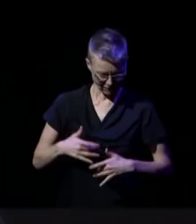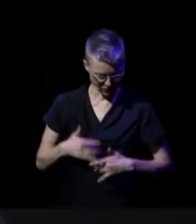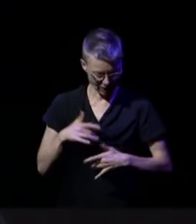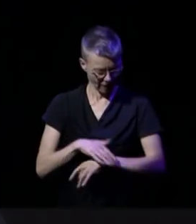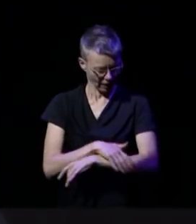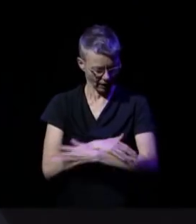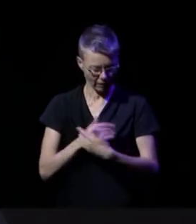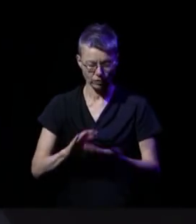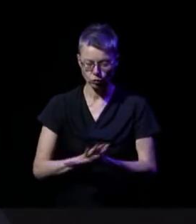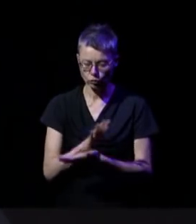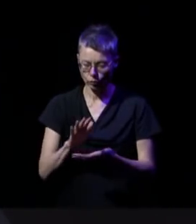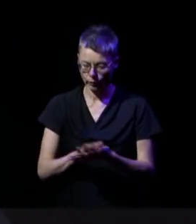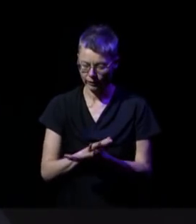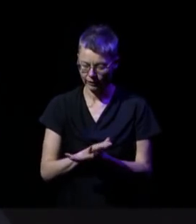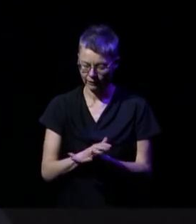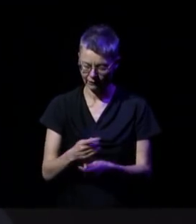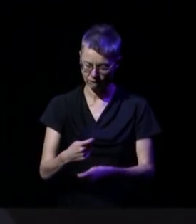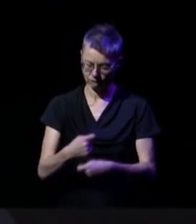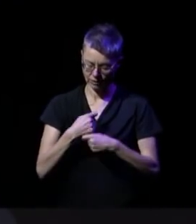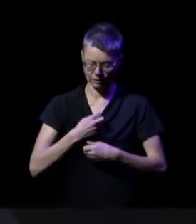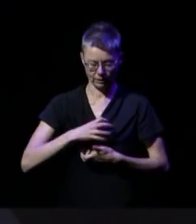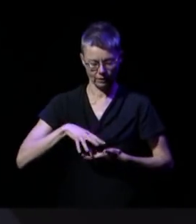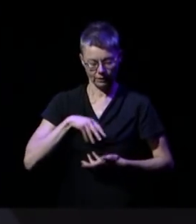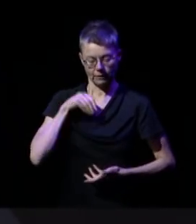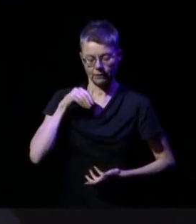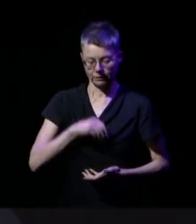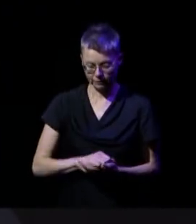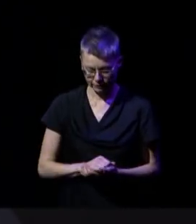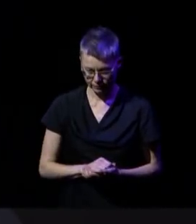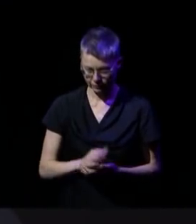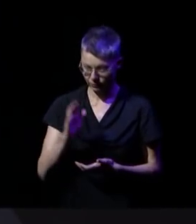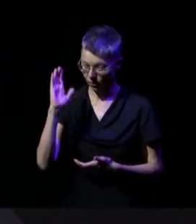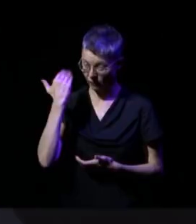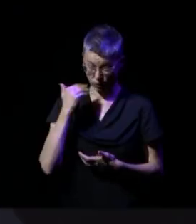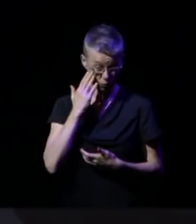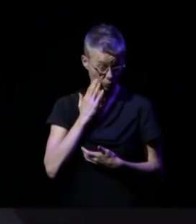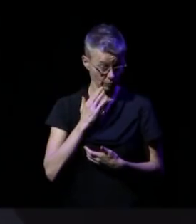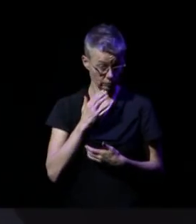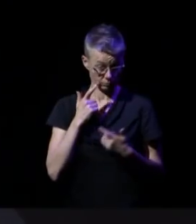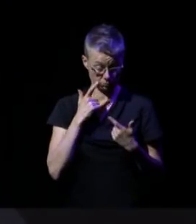that feeds her spirit. And that it has often been so silenced in women, this erotic